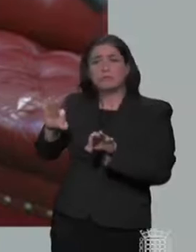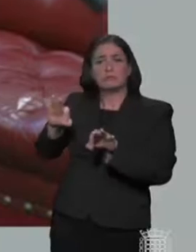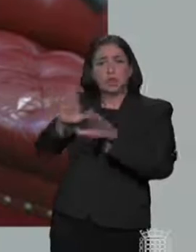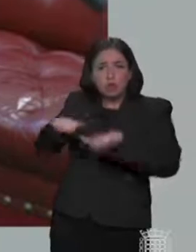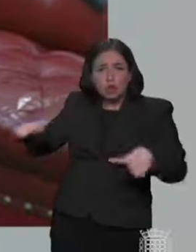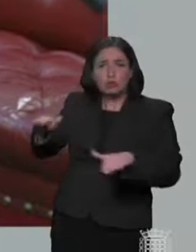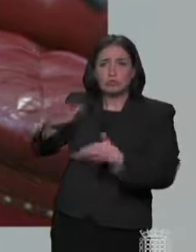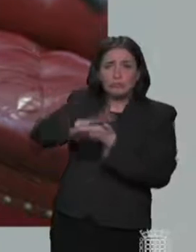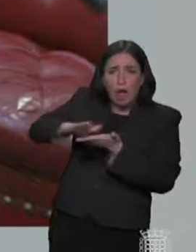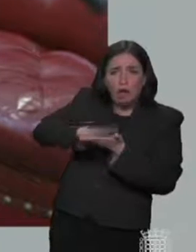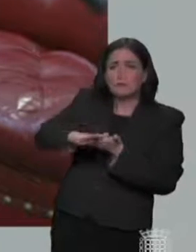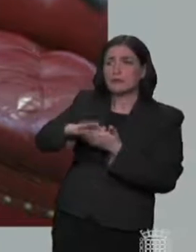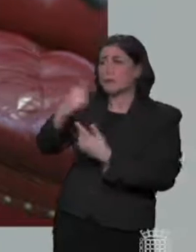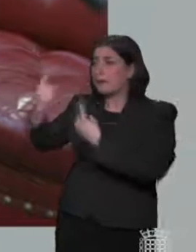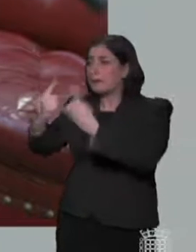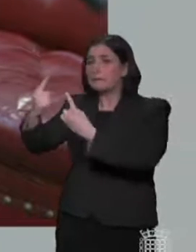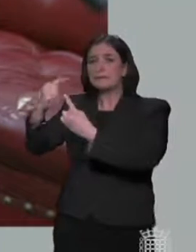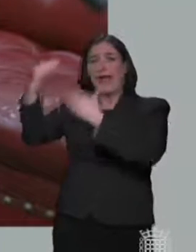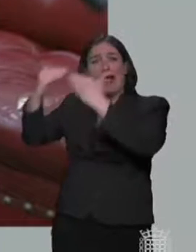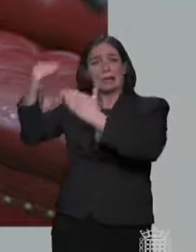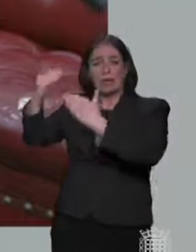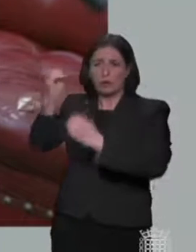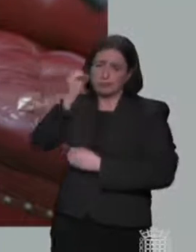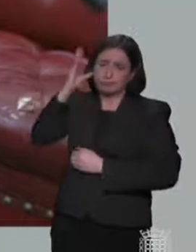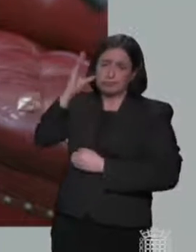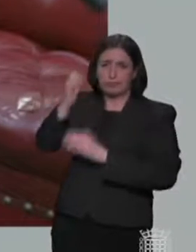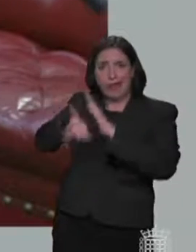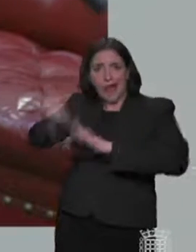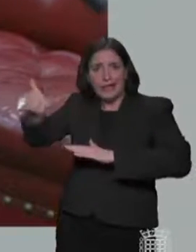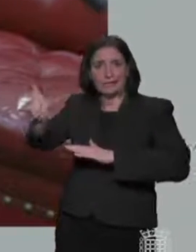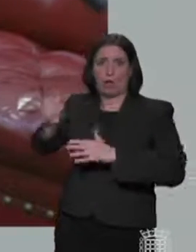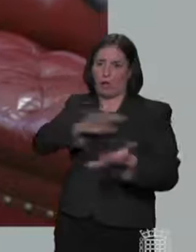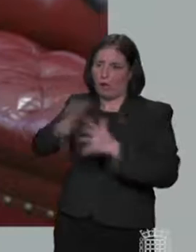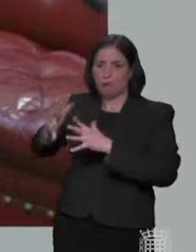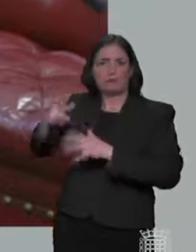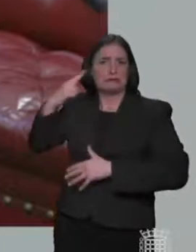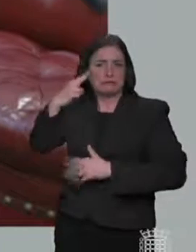in any discourse about the asl my lord's i'm hugely supportive of this bill and i